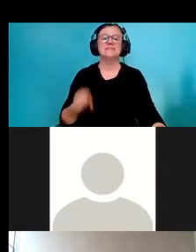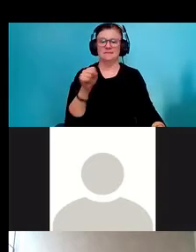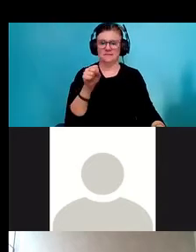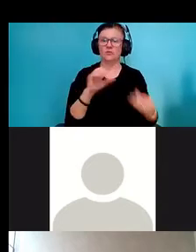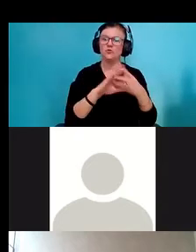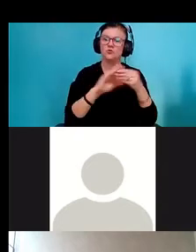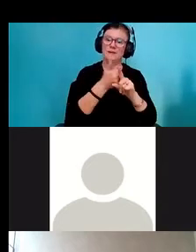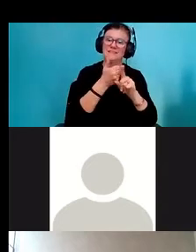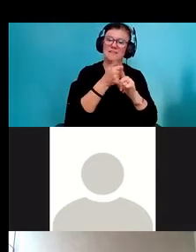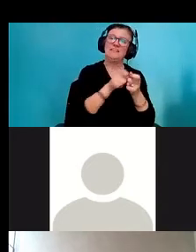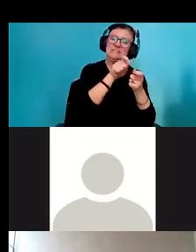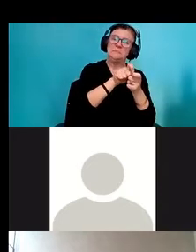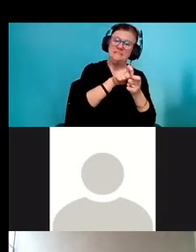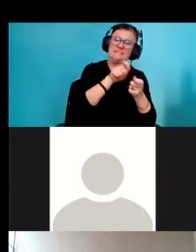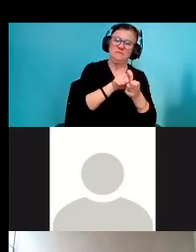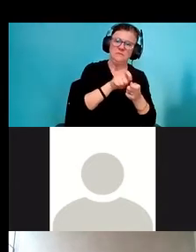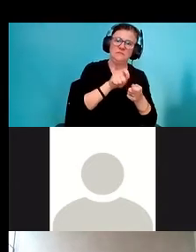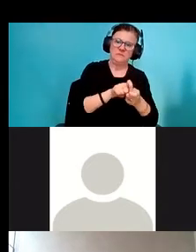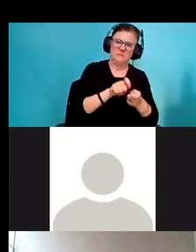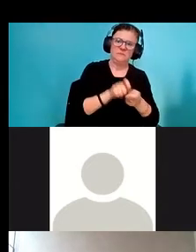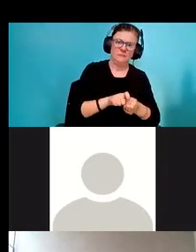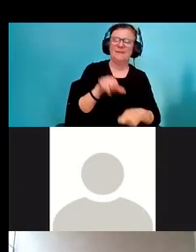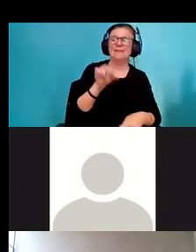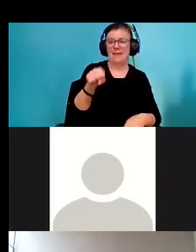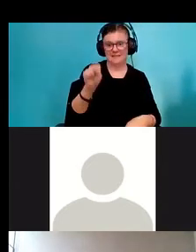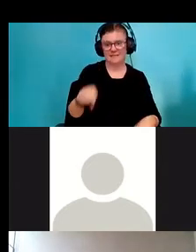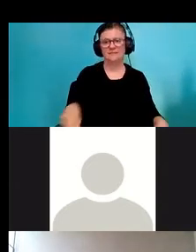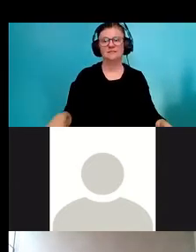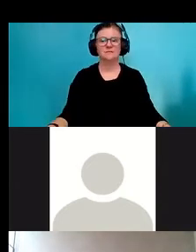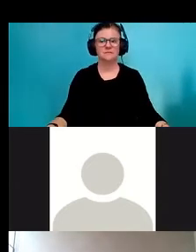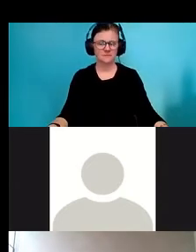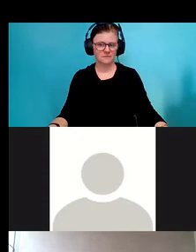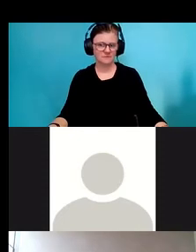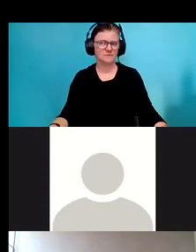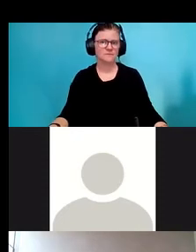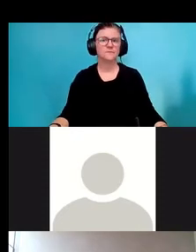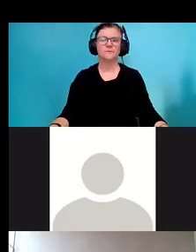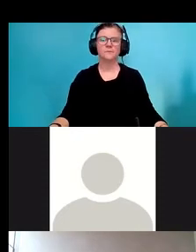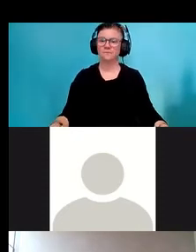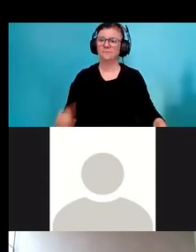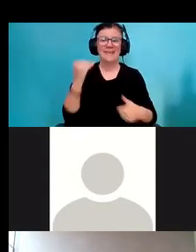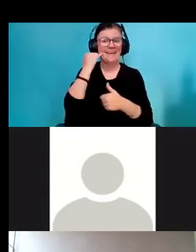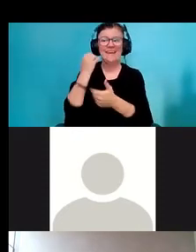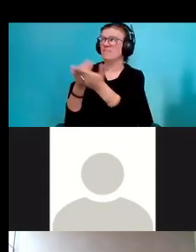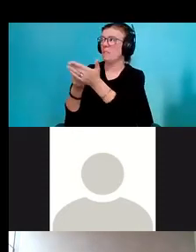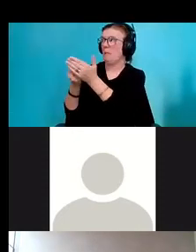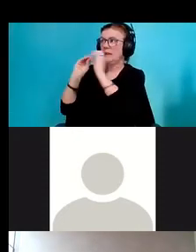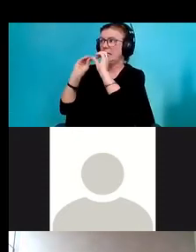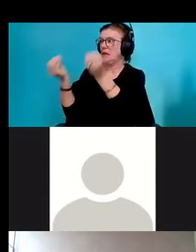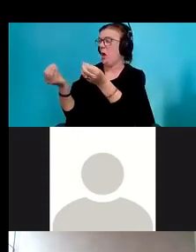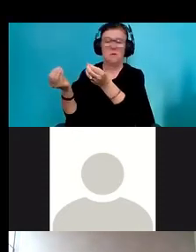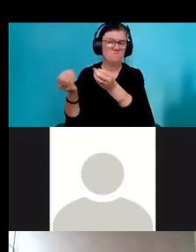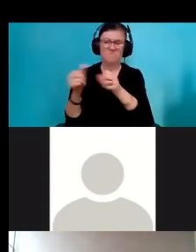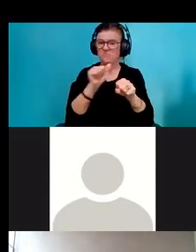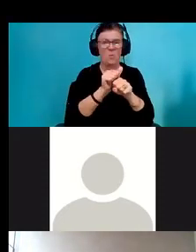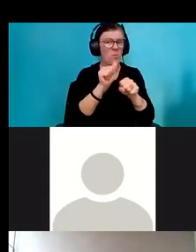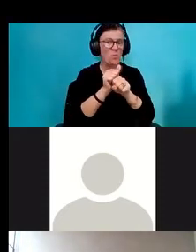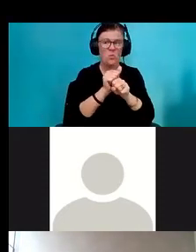has led to specific changes." Exactly. "It talks about how the work would not have happened without the grant and critical needs would not be met."